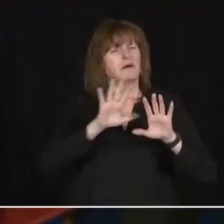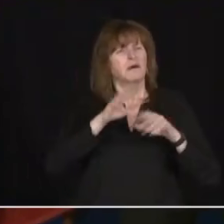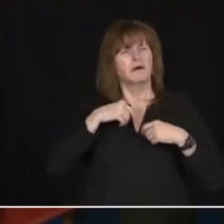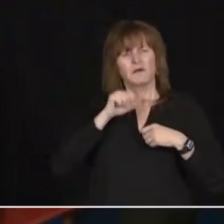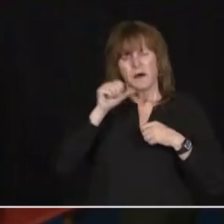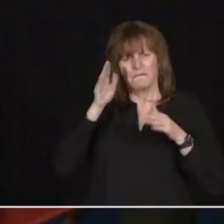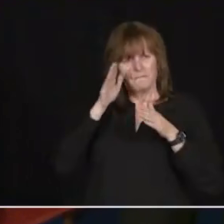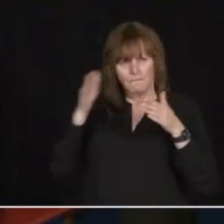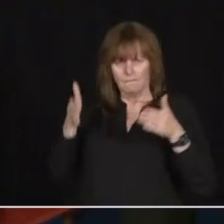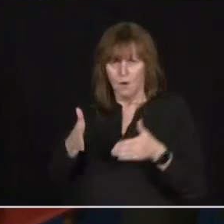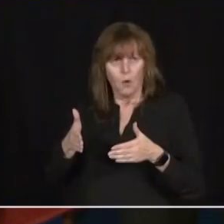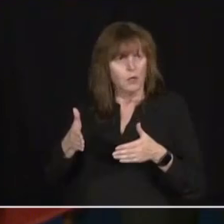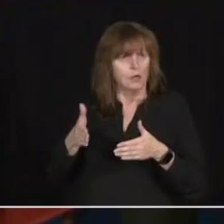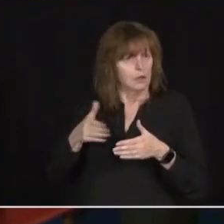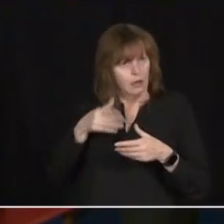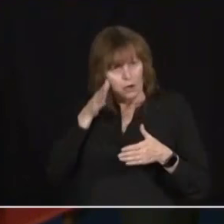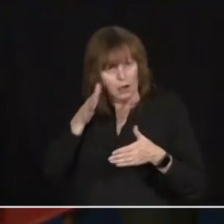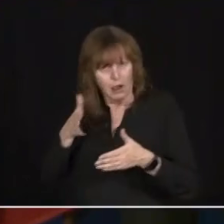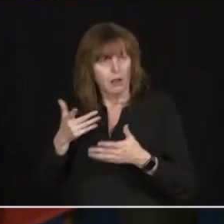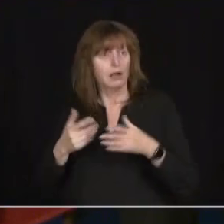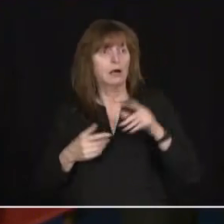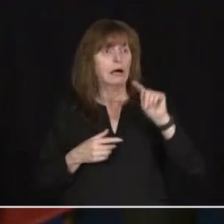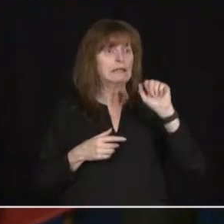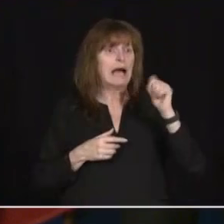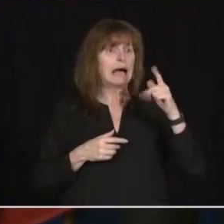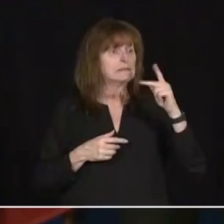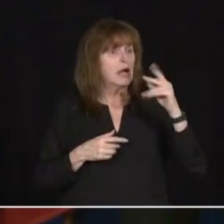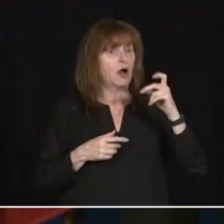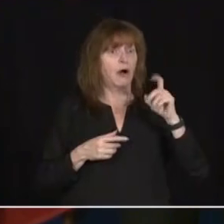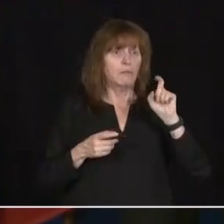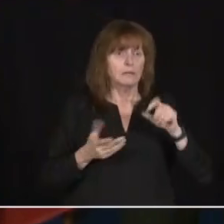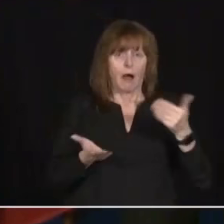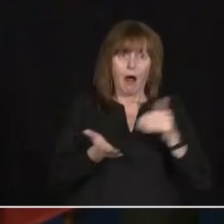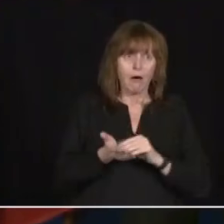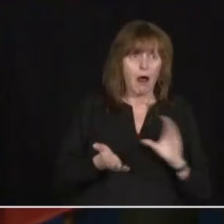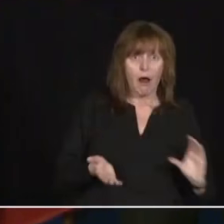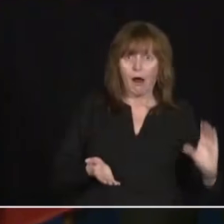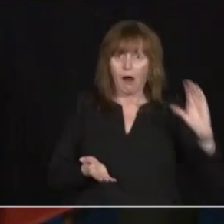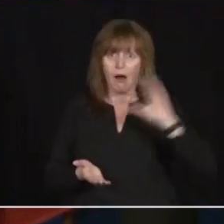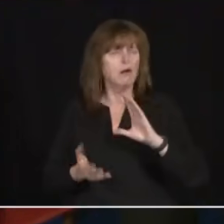the taxpayers anything. And we're just going to move forward and the existing